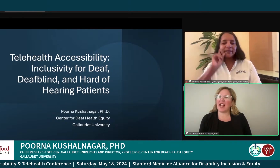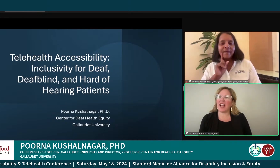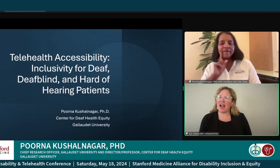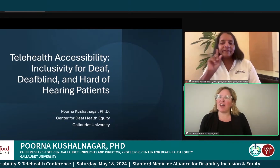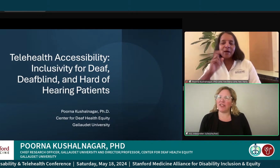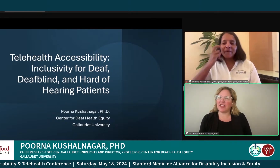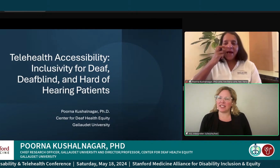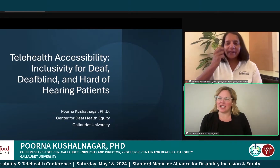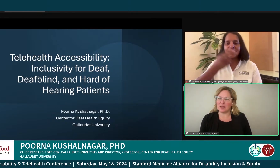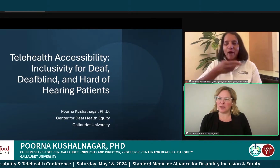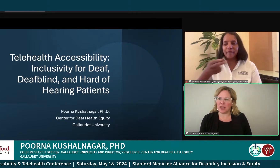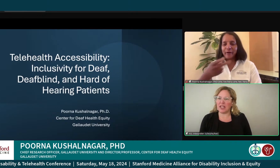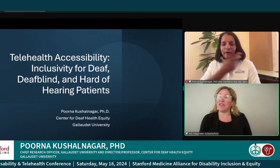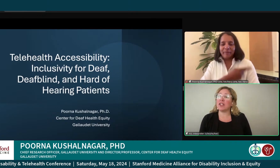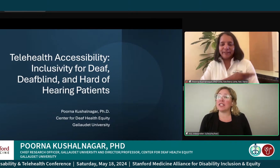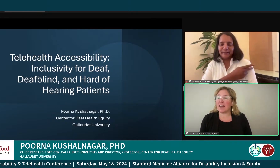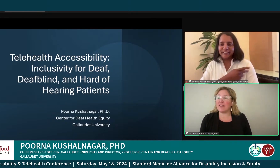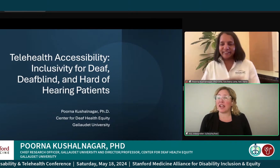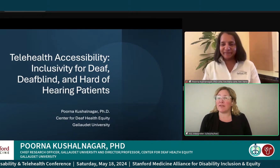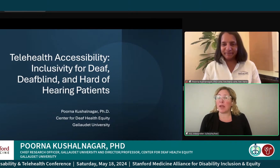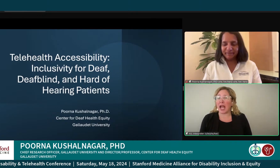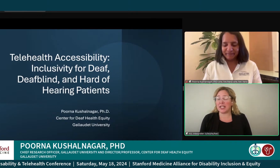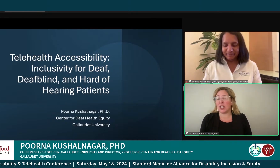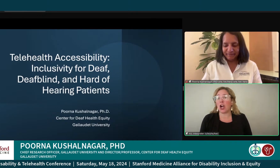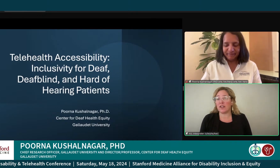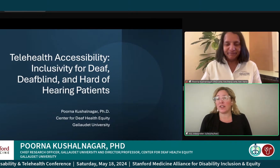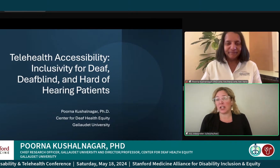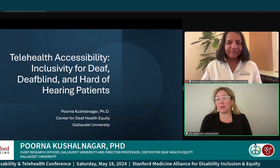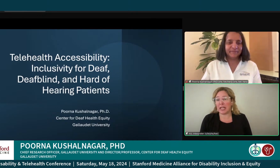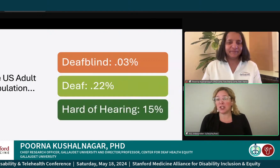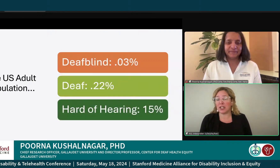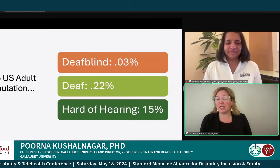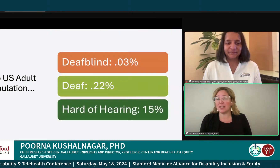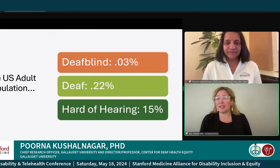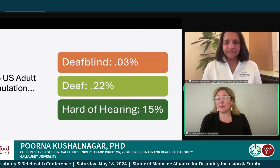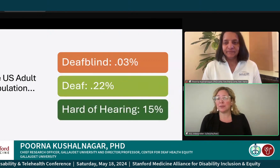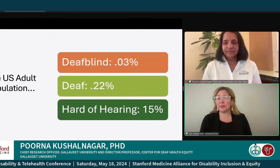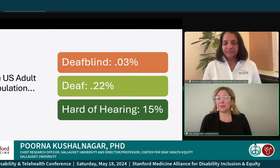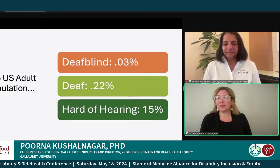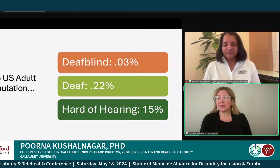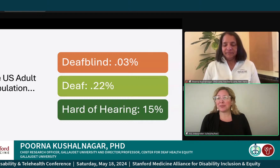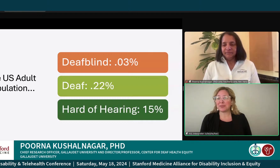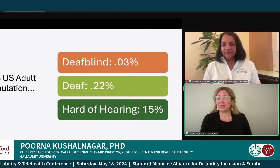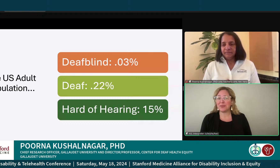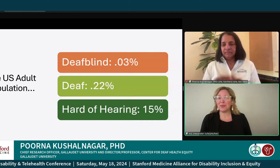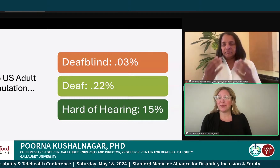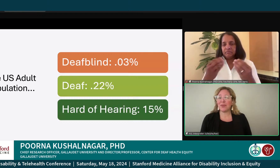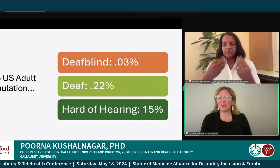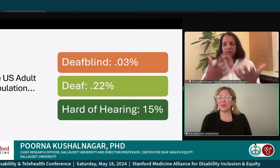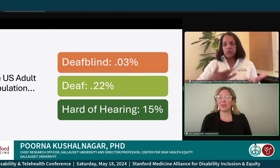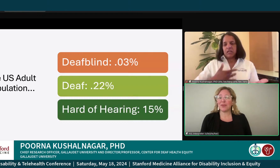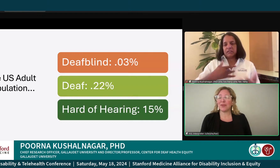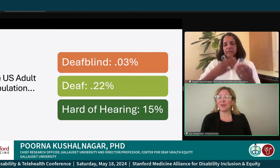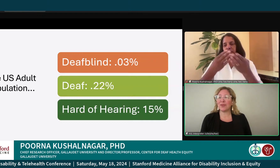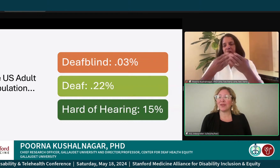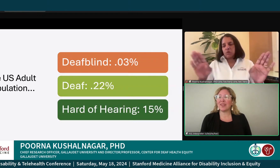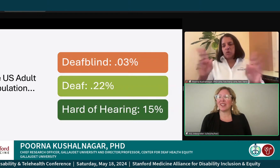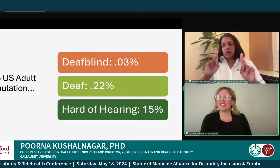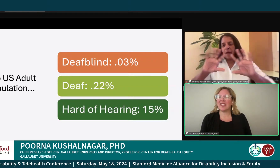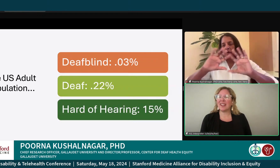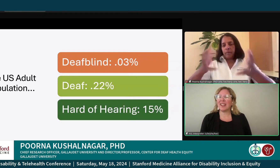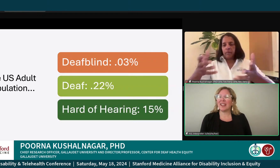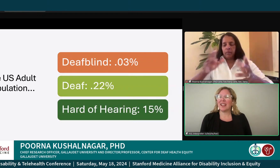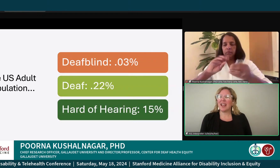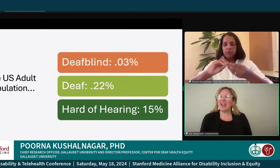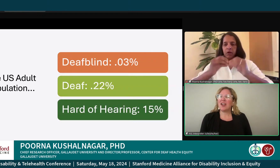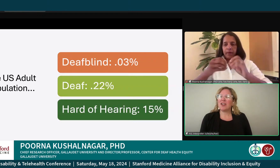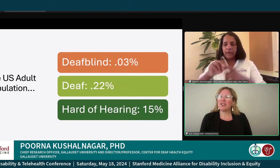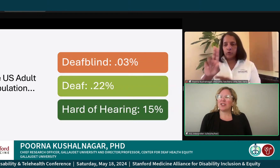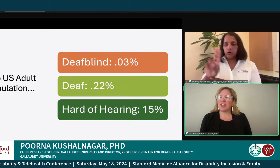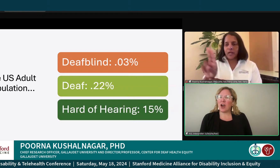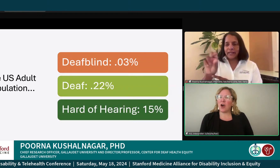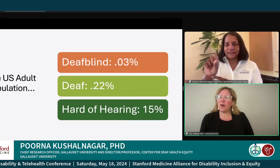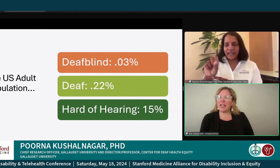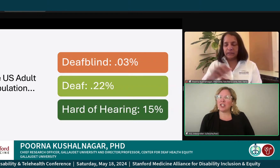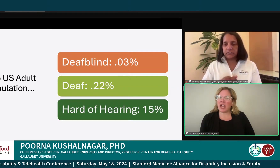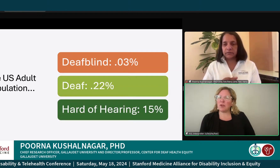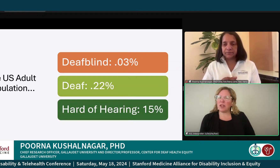telehealth accessibility for the deaf, deafblind, and hard of hearing patients. So in general,